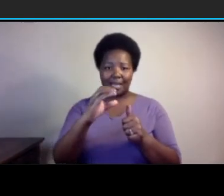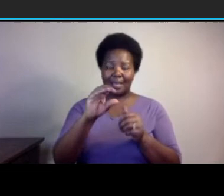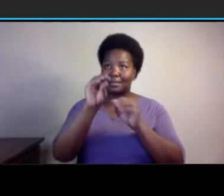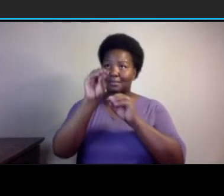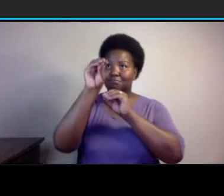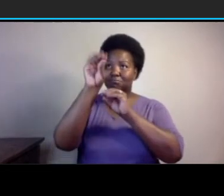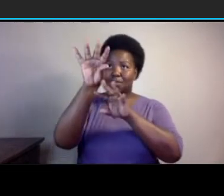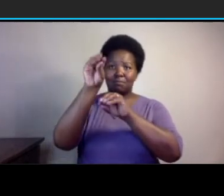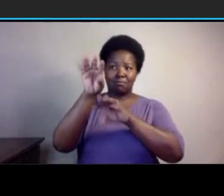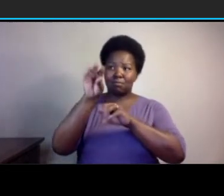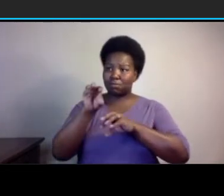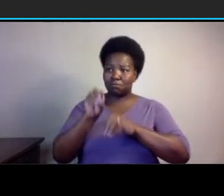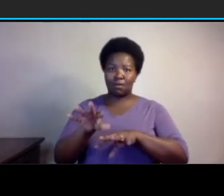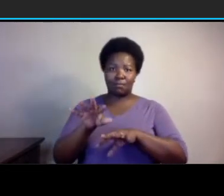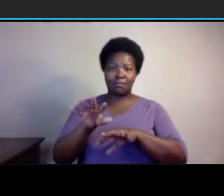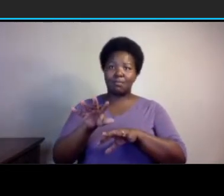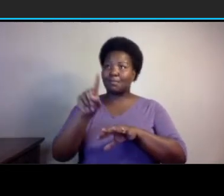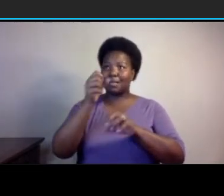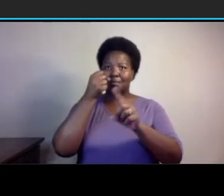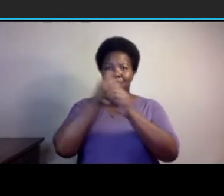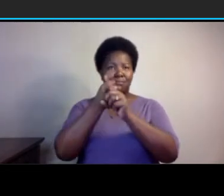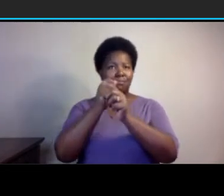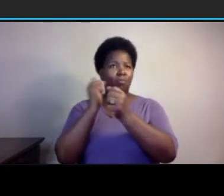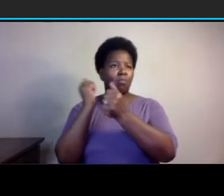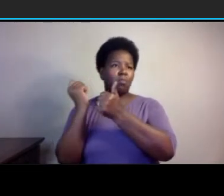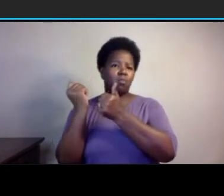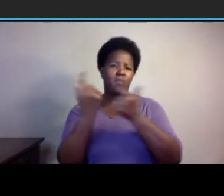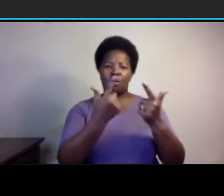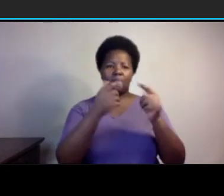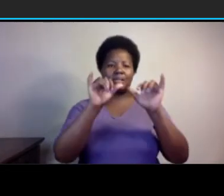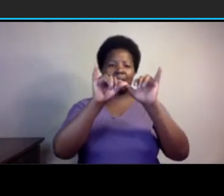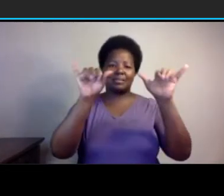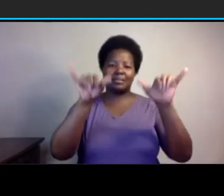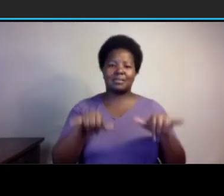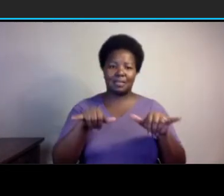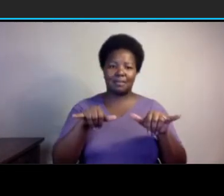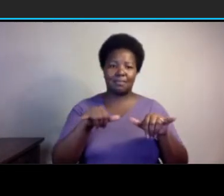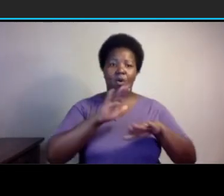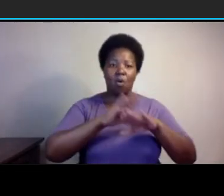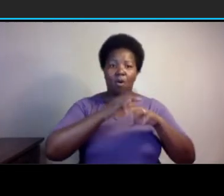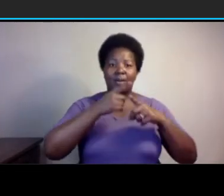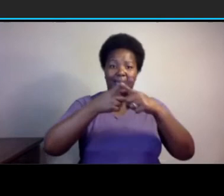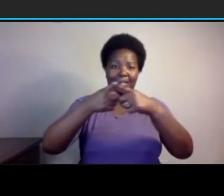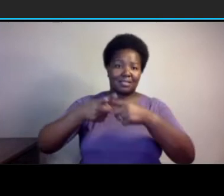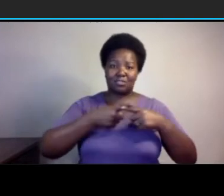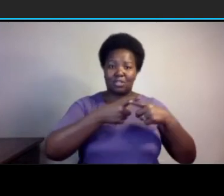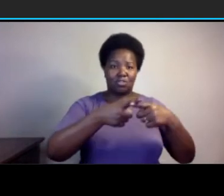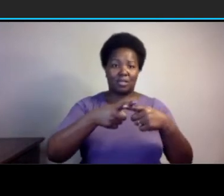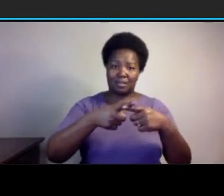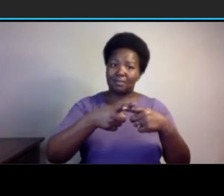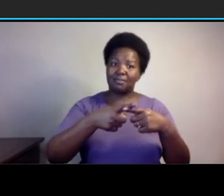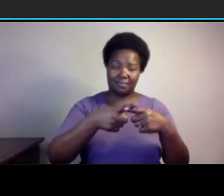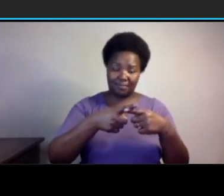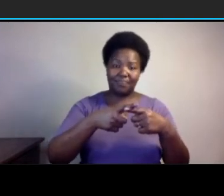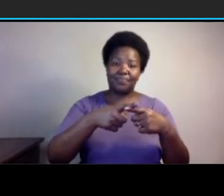effect on the rest of the how this system has intersections like complicated intersection like